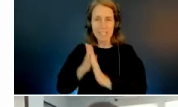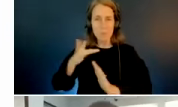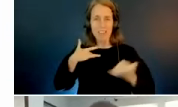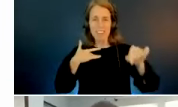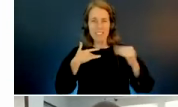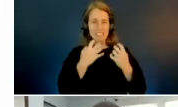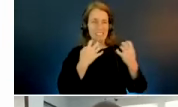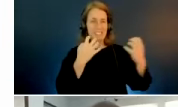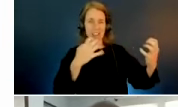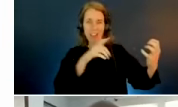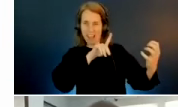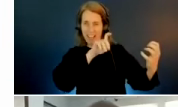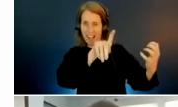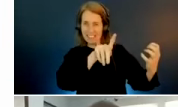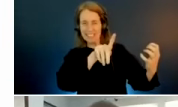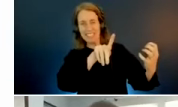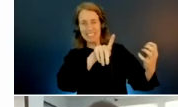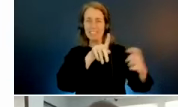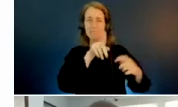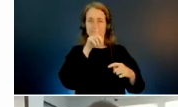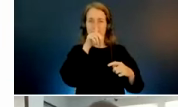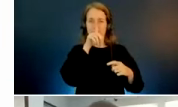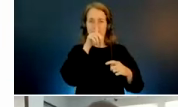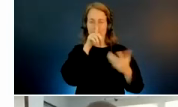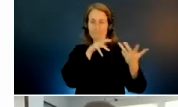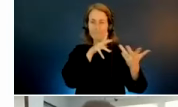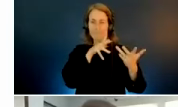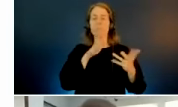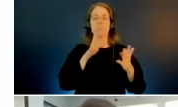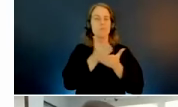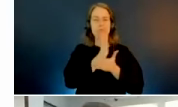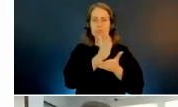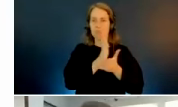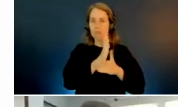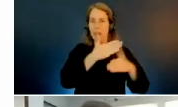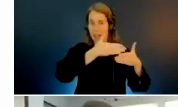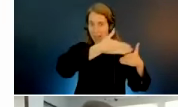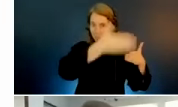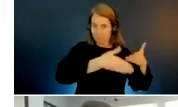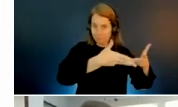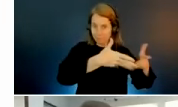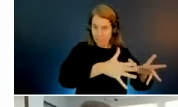free to contact us directly at the end of the presentation our contact information will be up